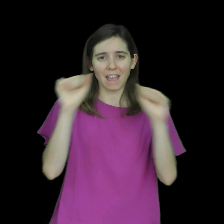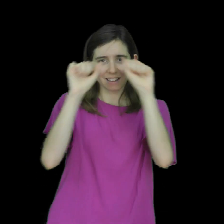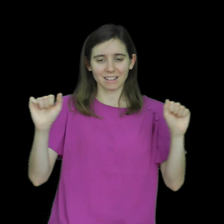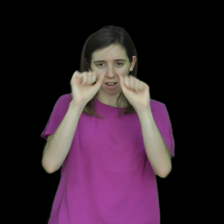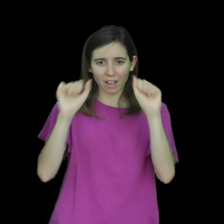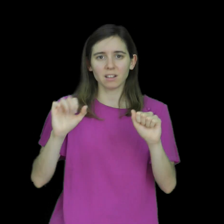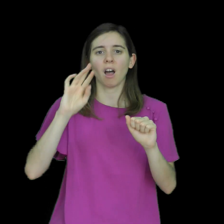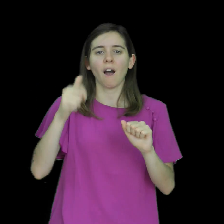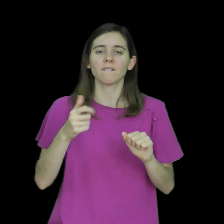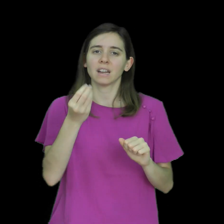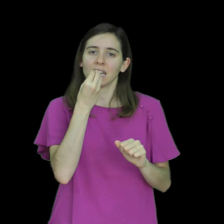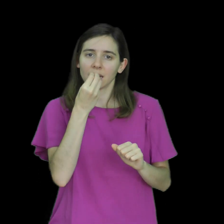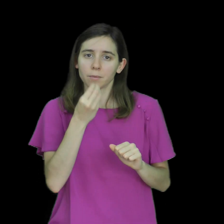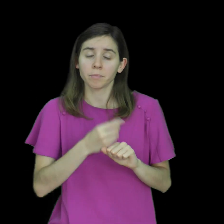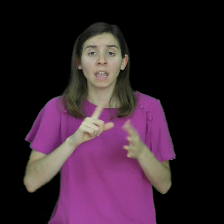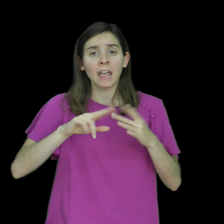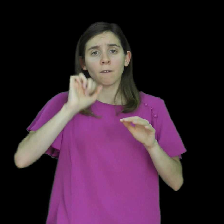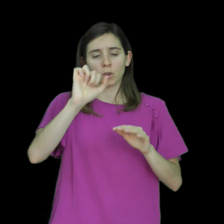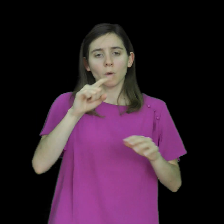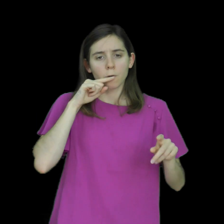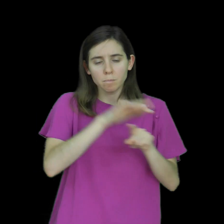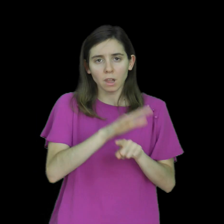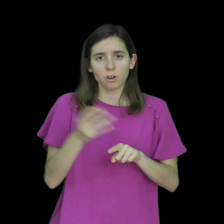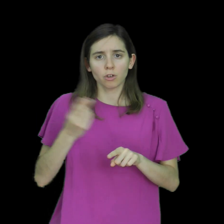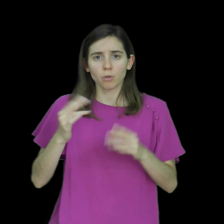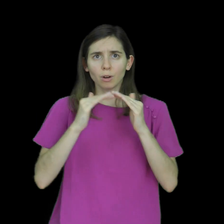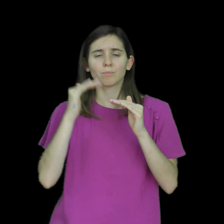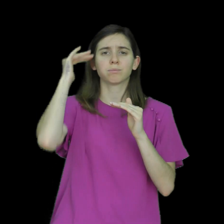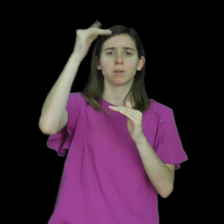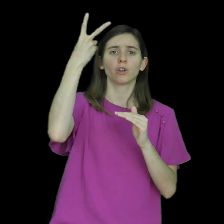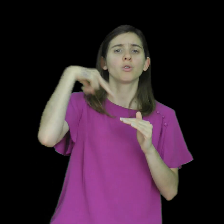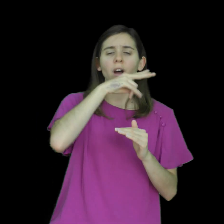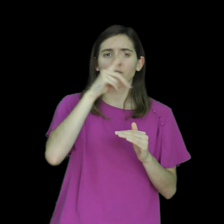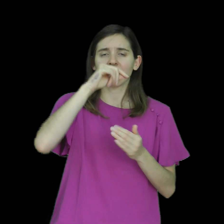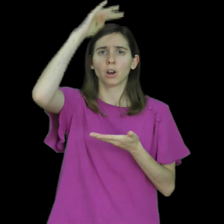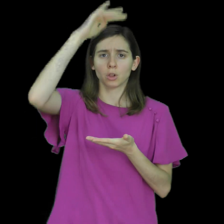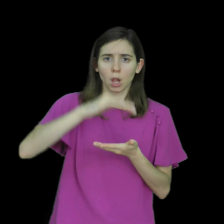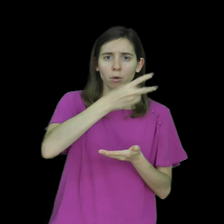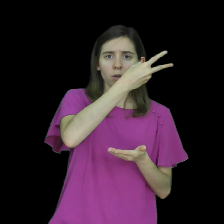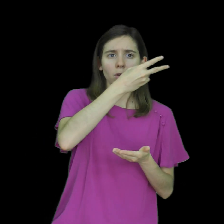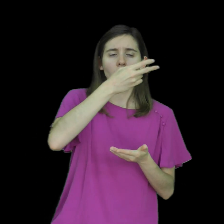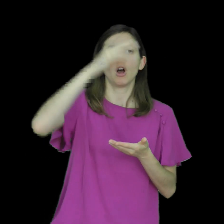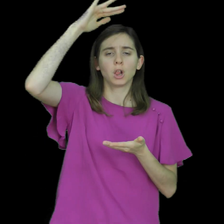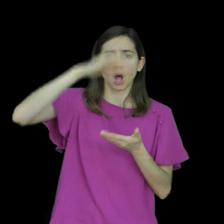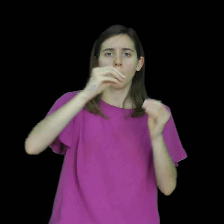spikes to 200, you might lower that by 20-60 points simply by taking a